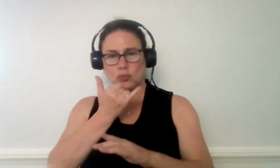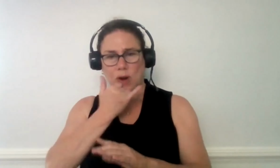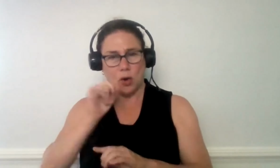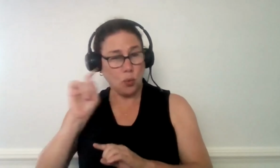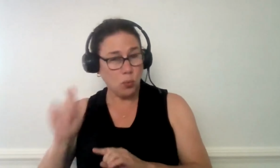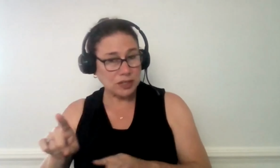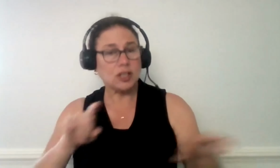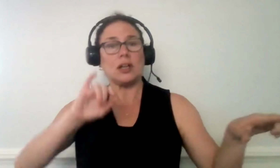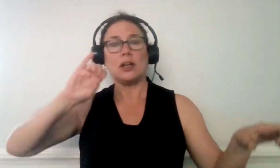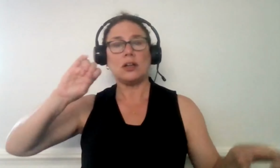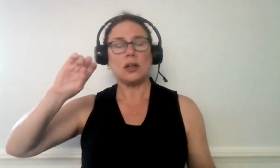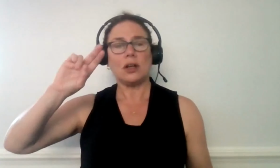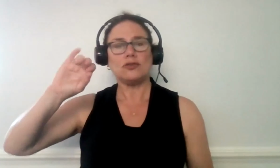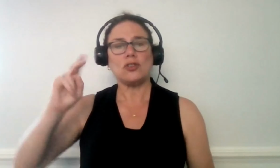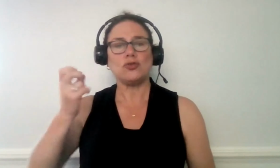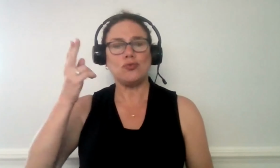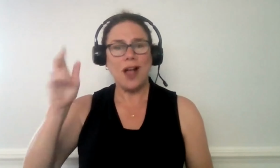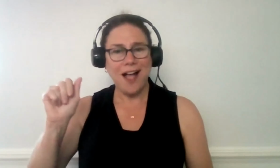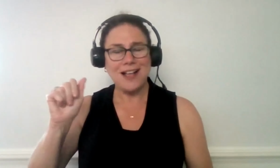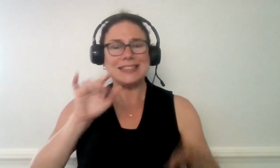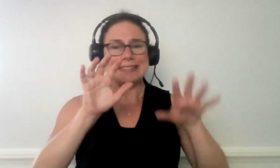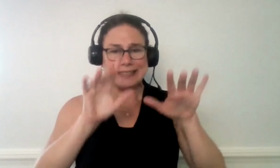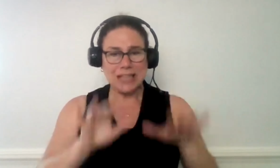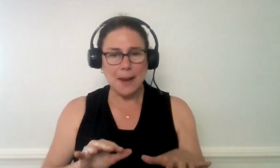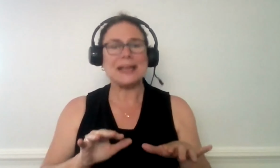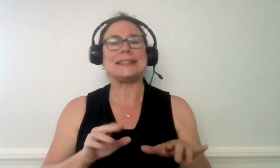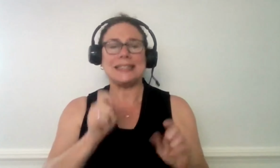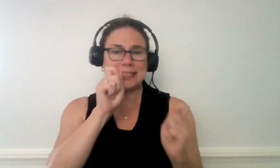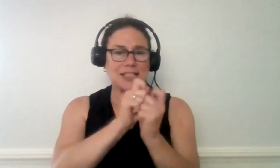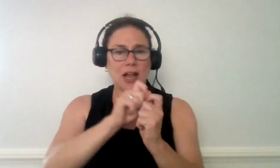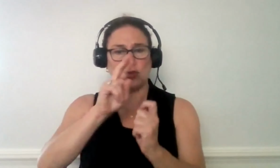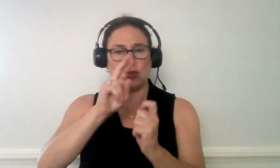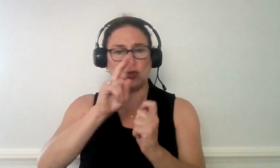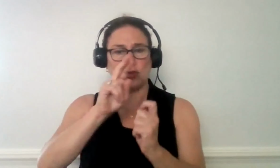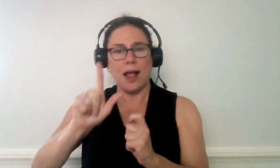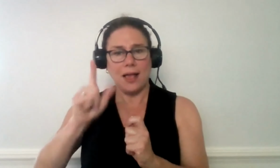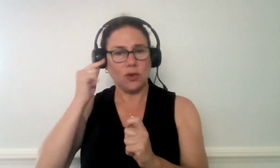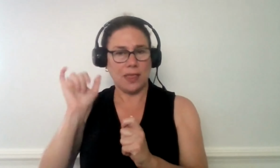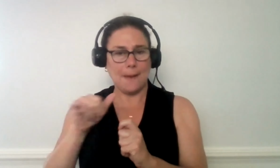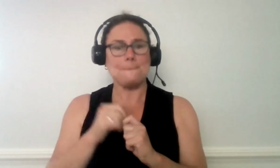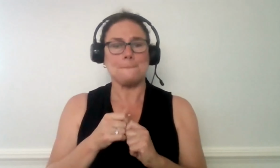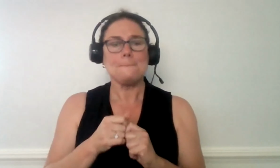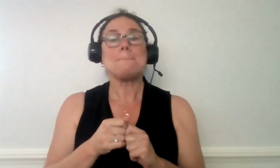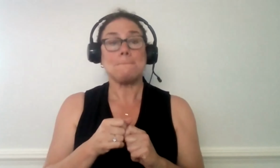Joshua is typing the exact URL for that. And then Wendy [says],